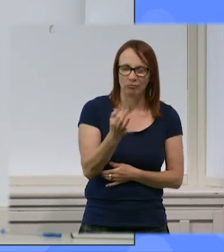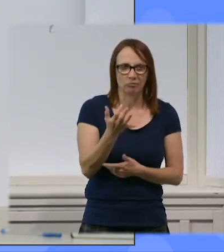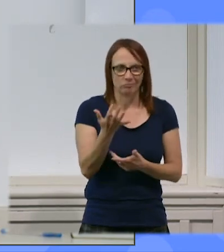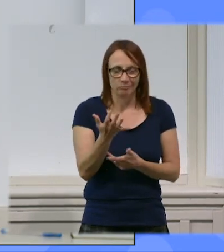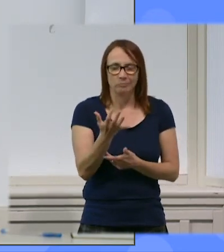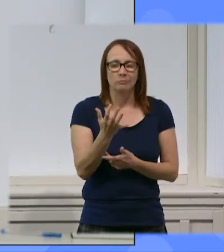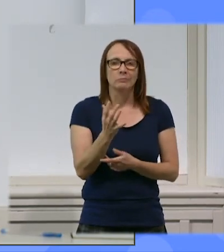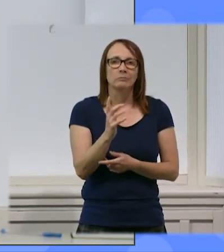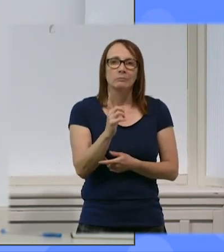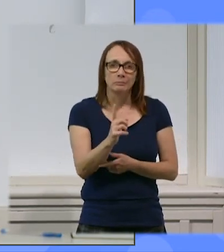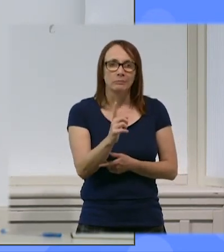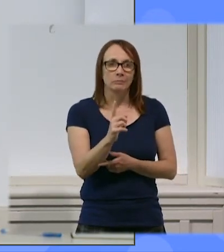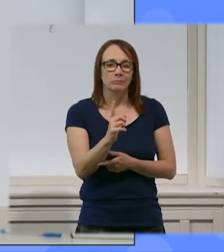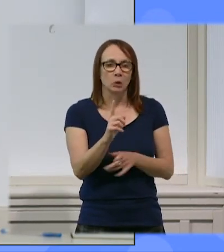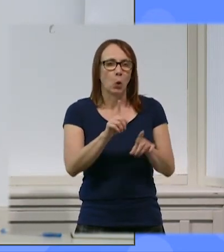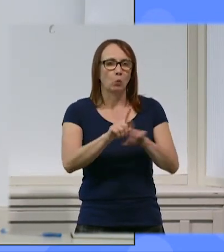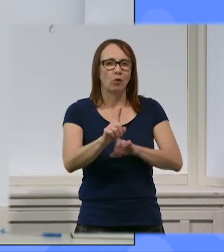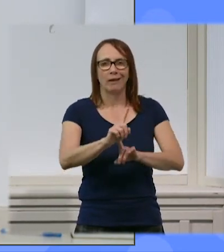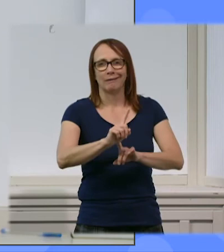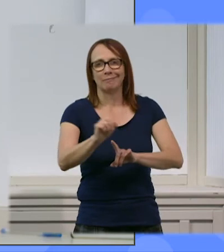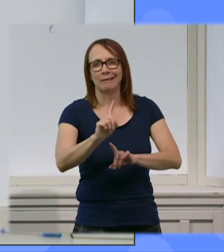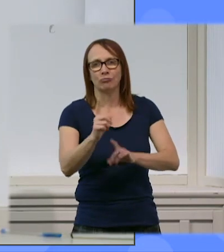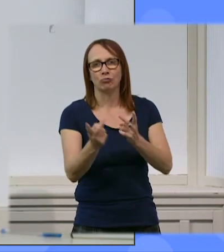room we will endeavor to find another method of getting the questions that